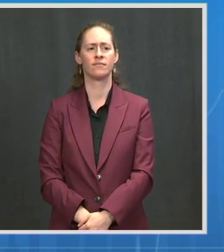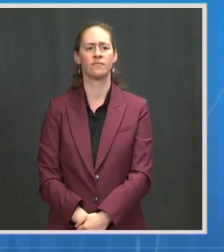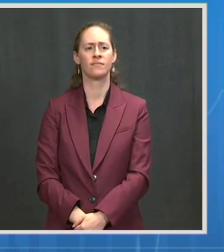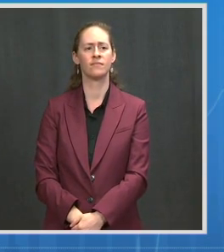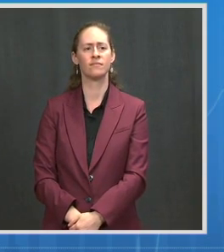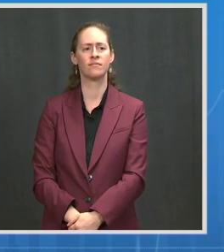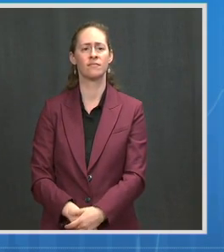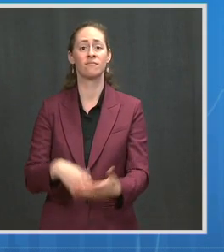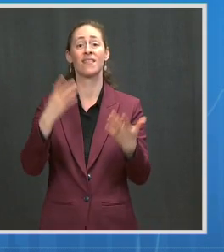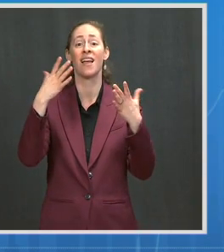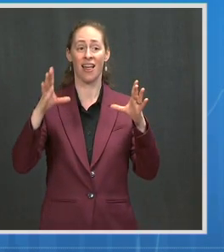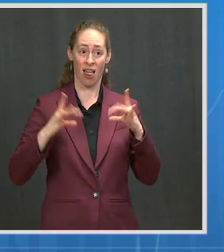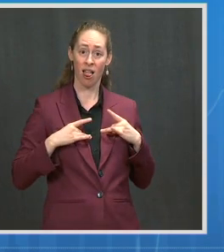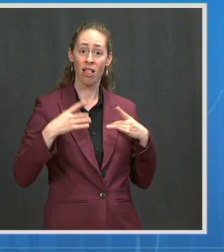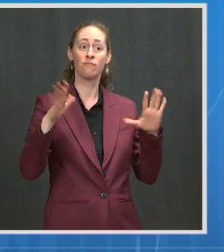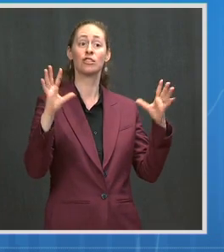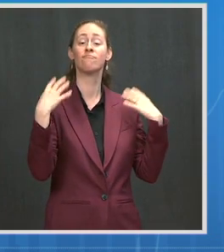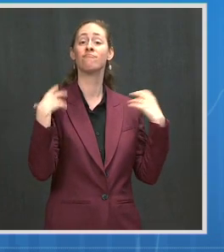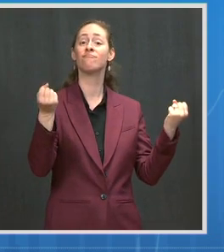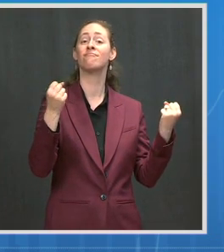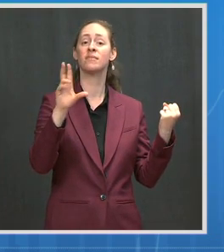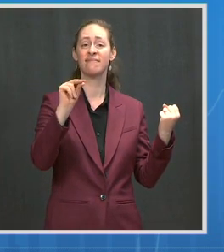He's young and fit and in the prime of his life.